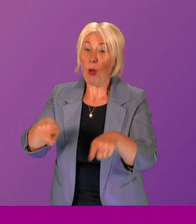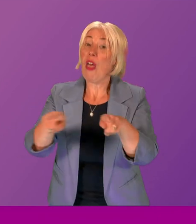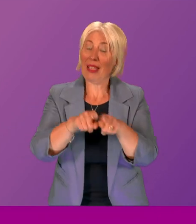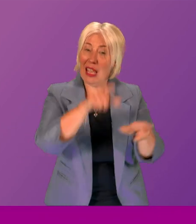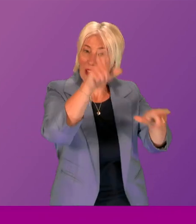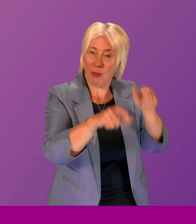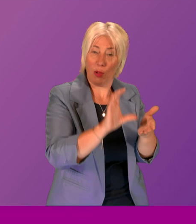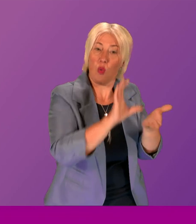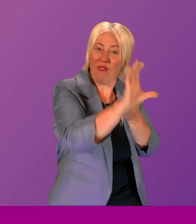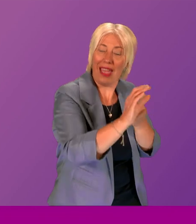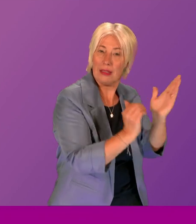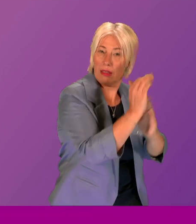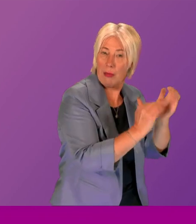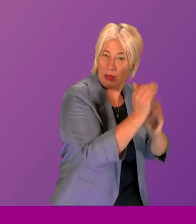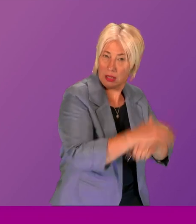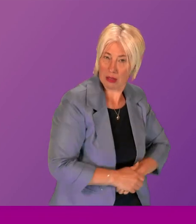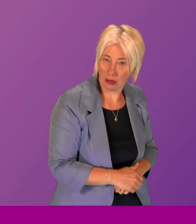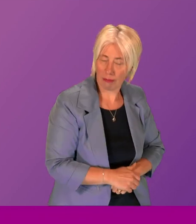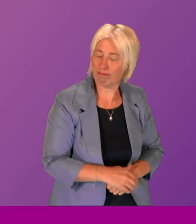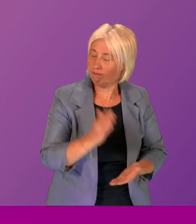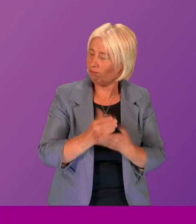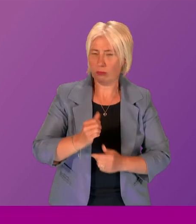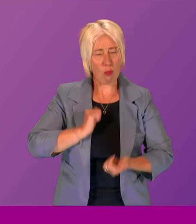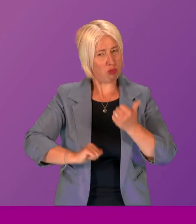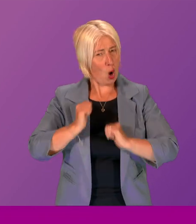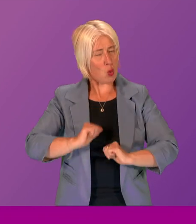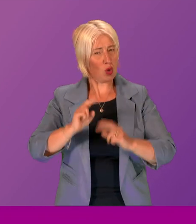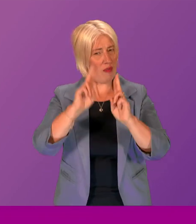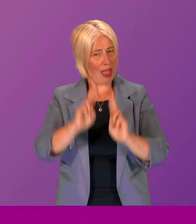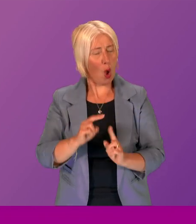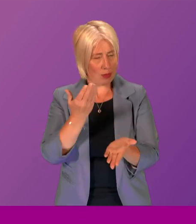I am very proud of the Housing Bill and the additional protections that we are